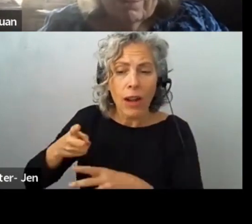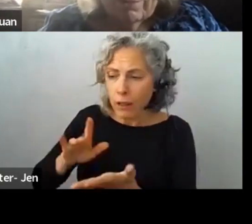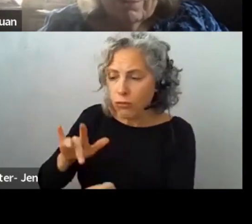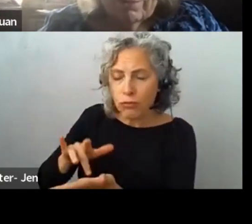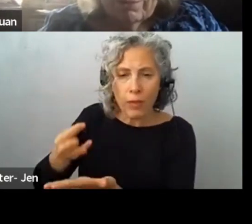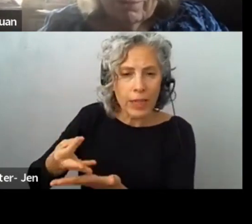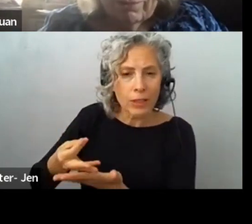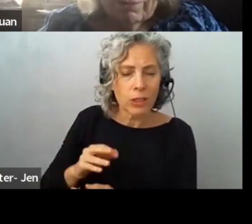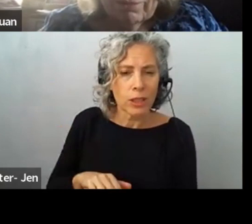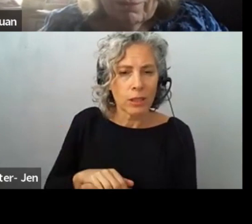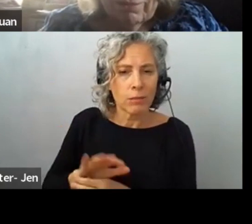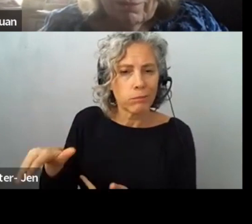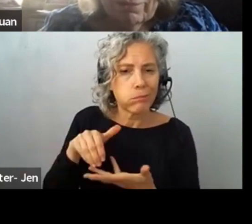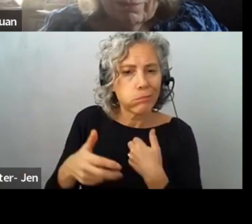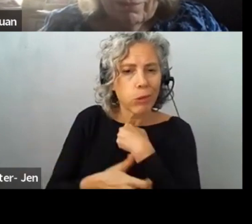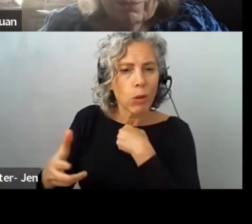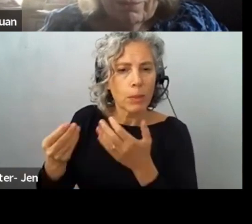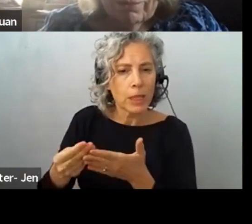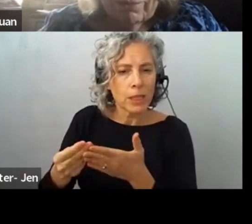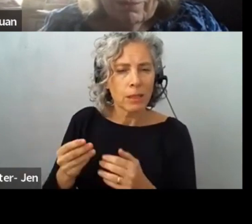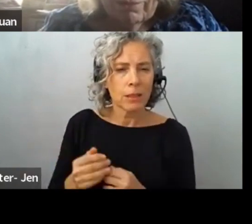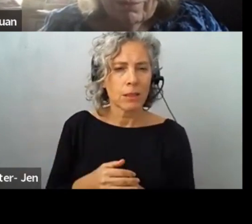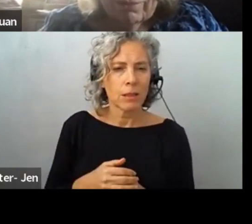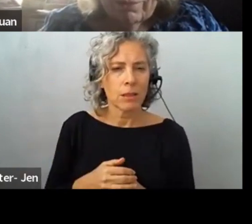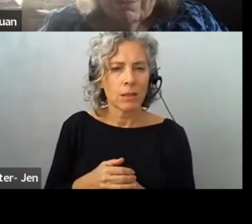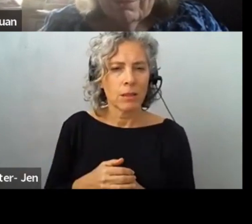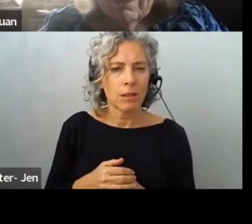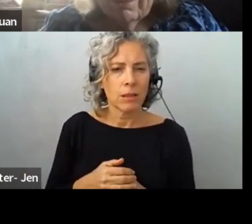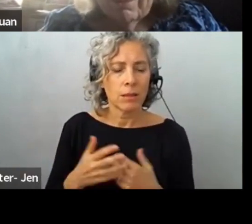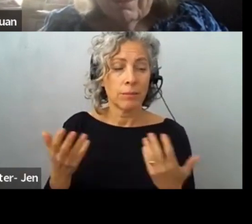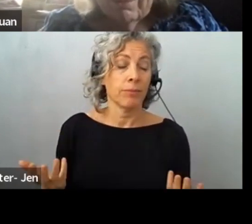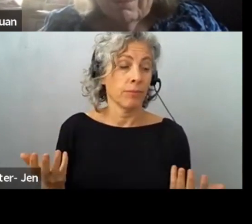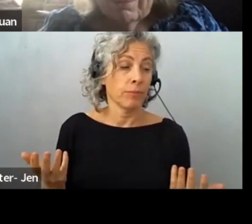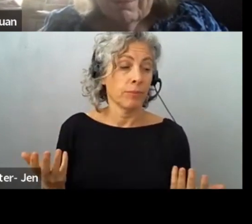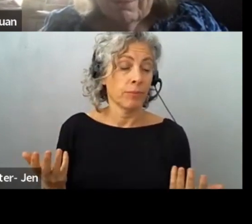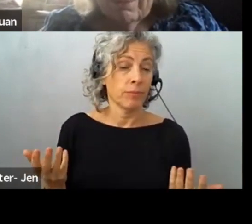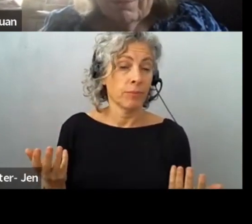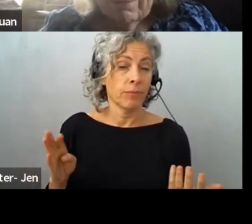financially. So that's an